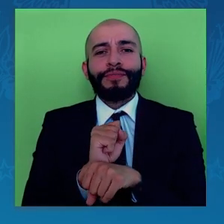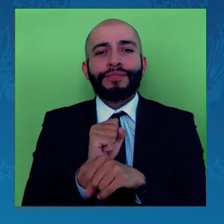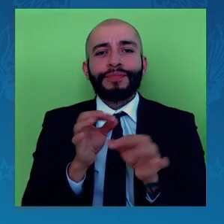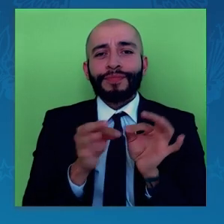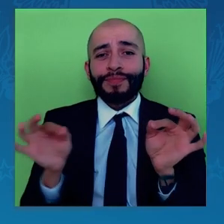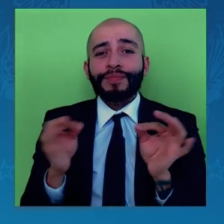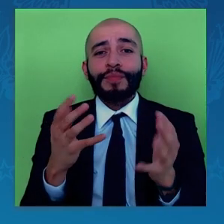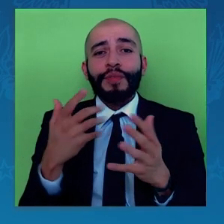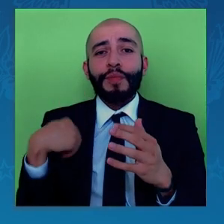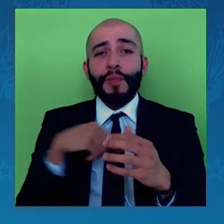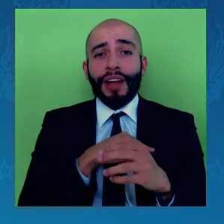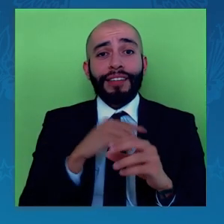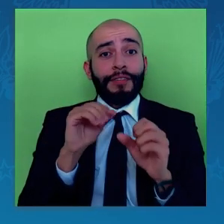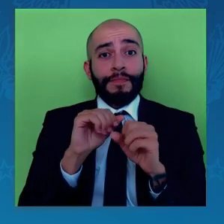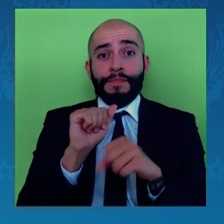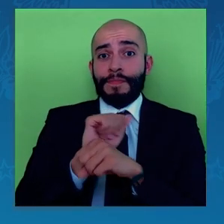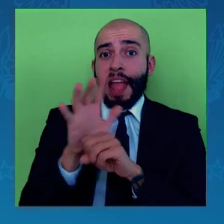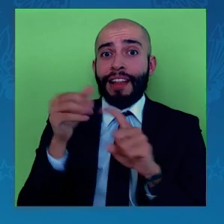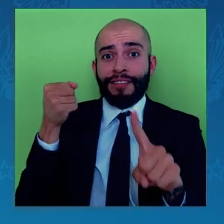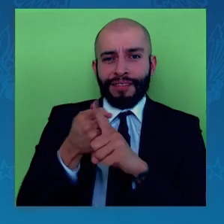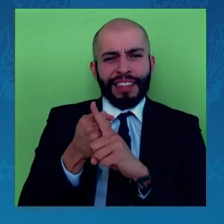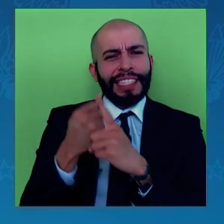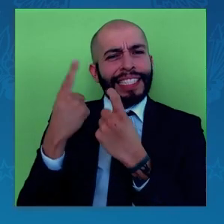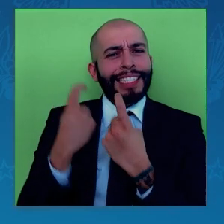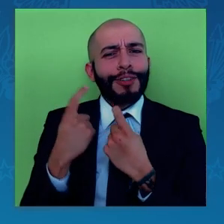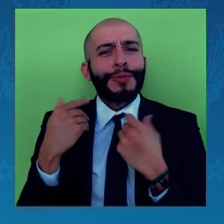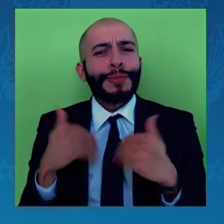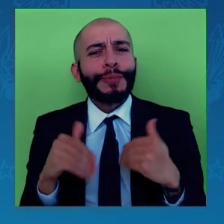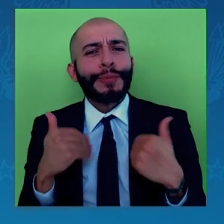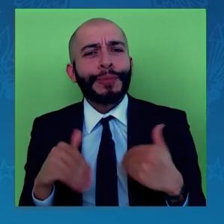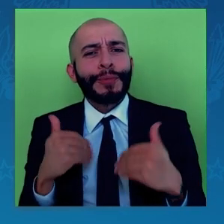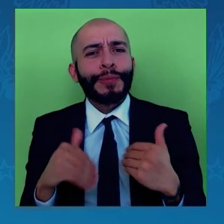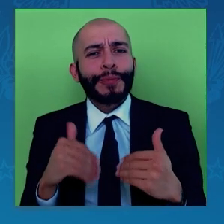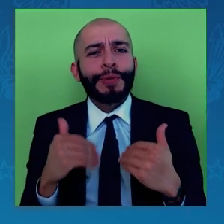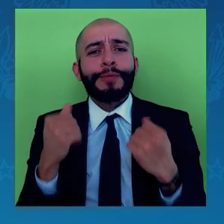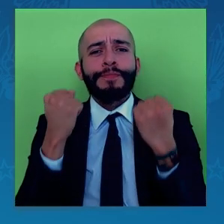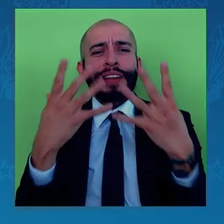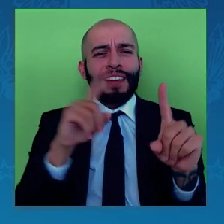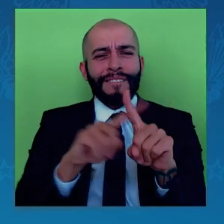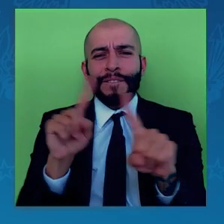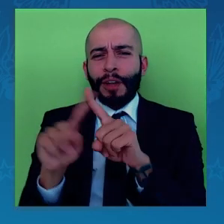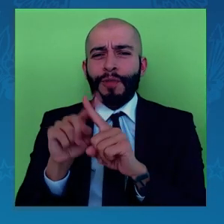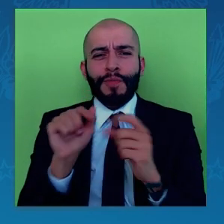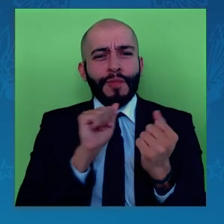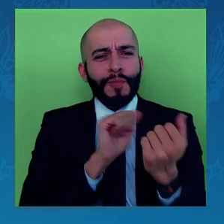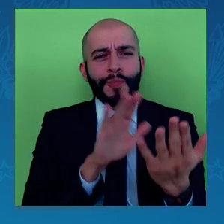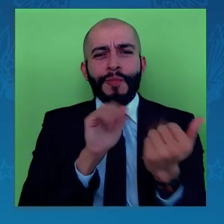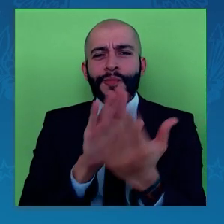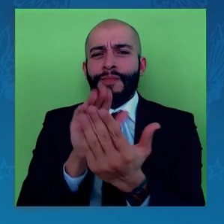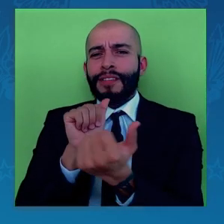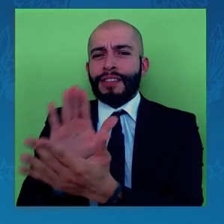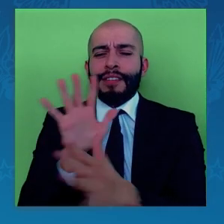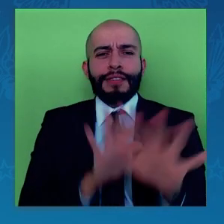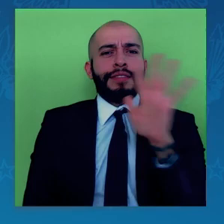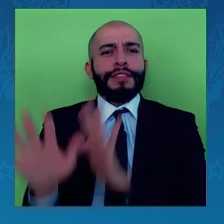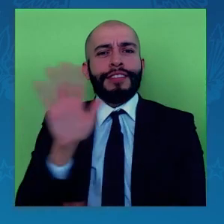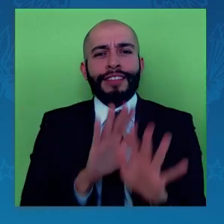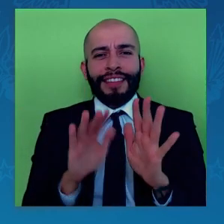and in so many ways in the face of these challenges, our nation has demonstrated who we are as a nation,